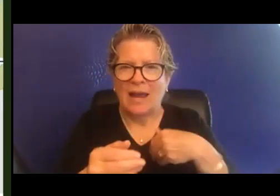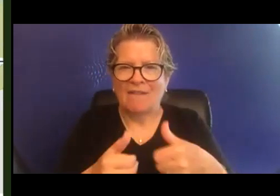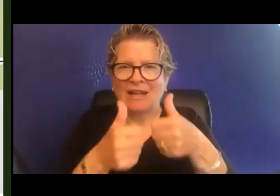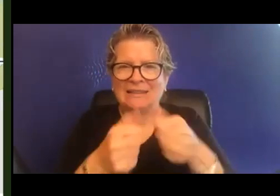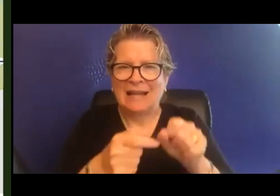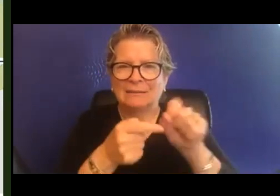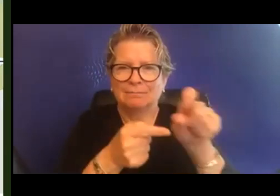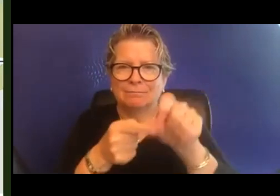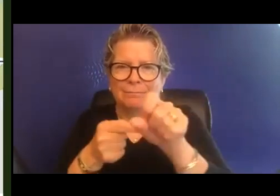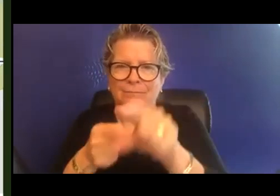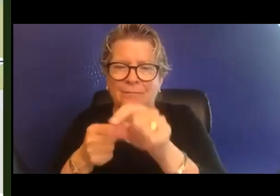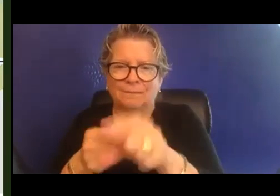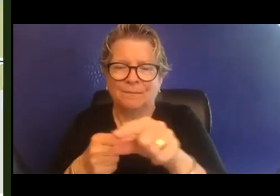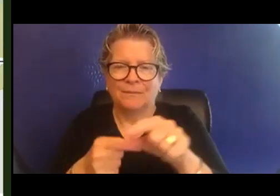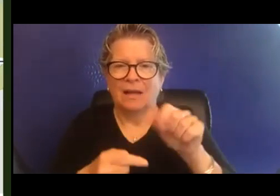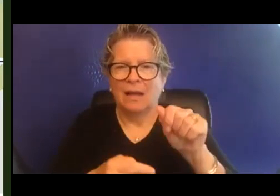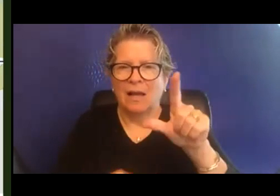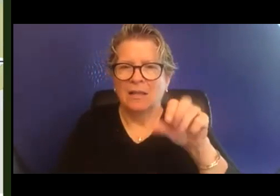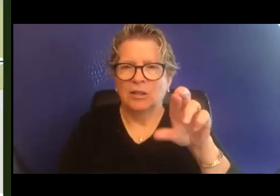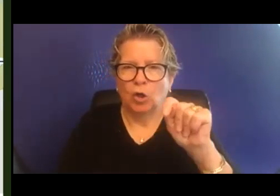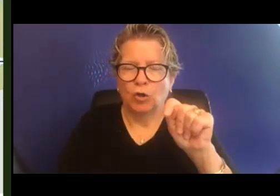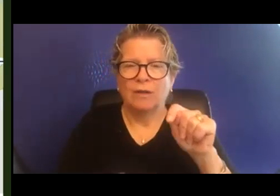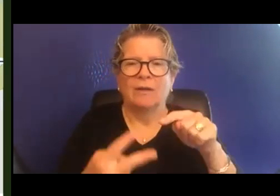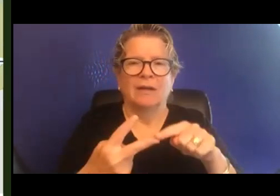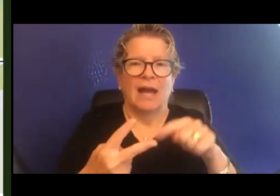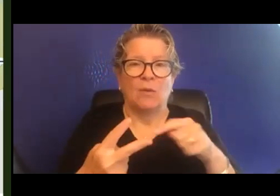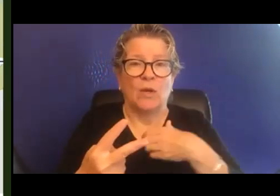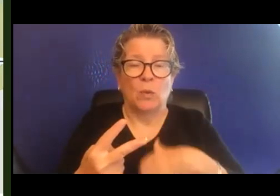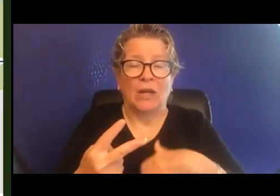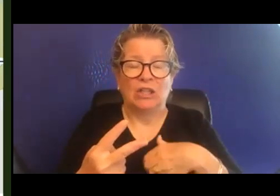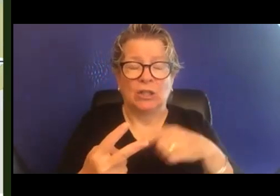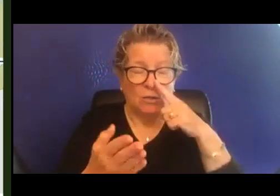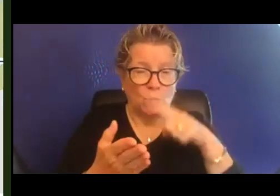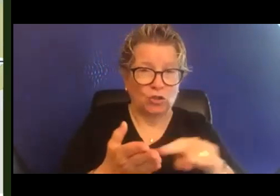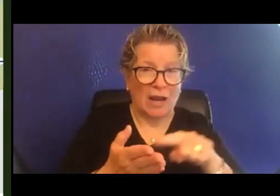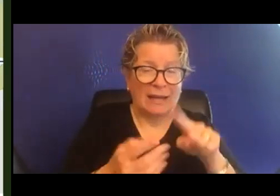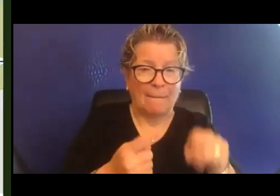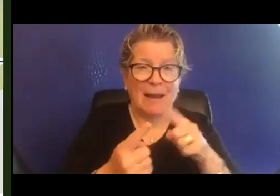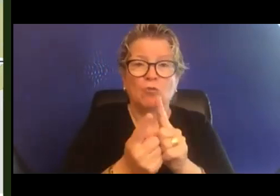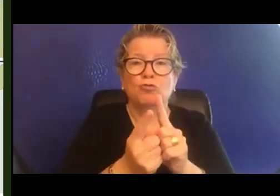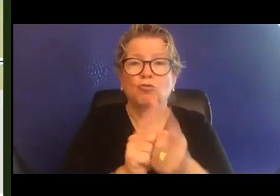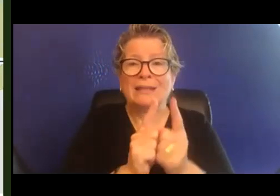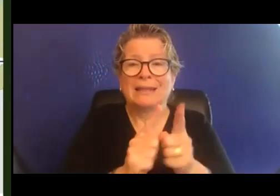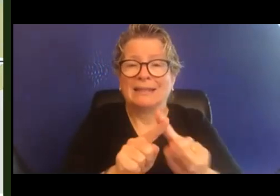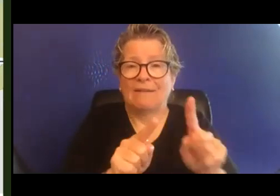at is can we even get translated text alerts to make everybody's life a little easier.